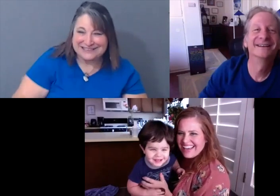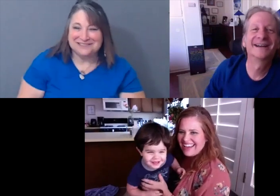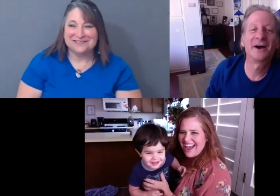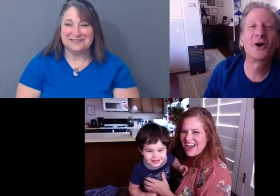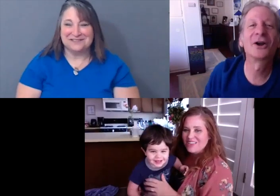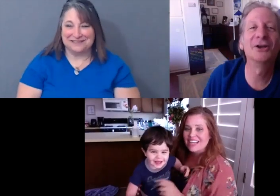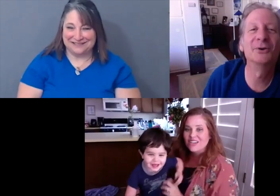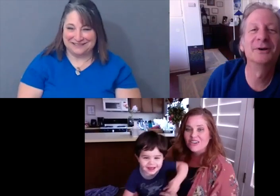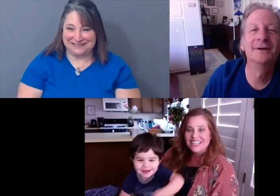Oh hi, how are you?